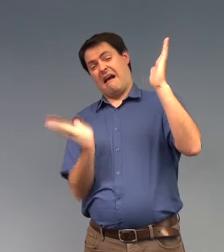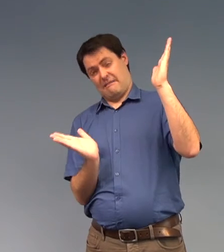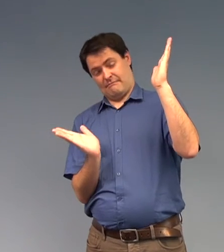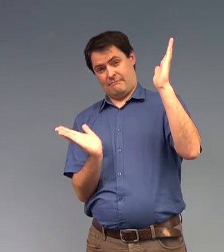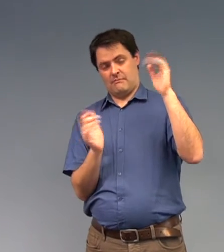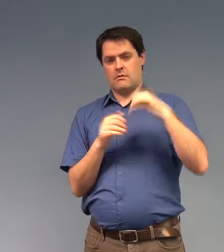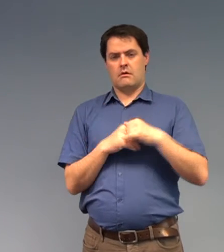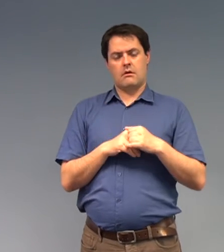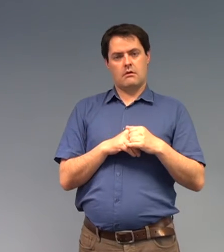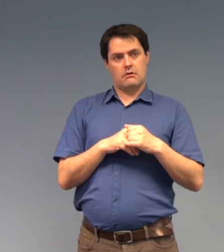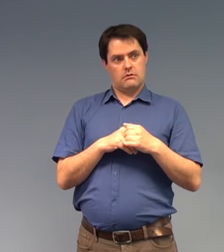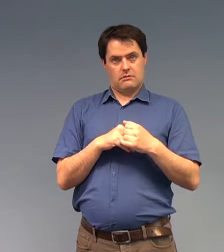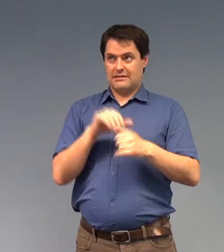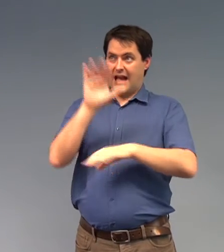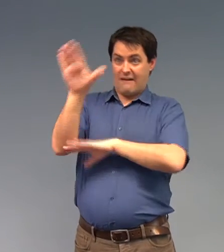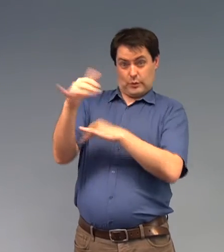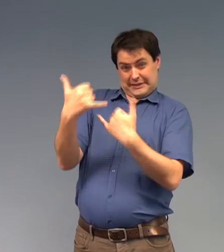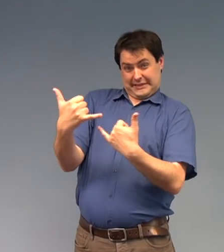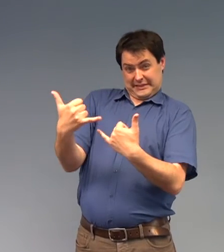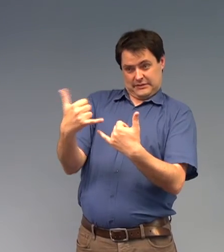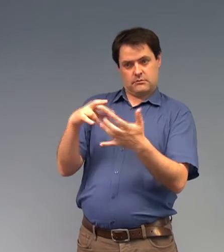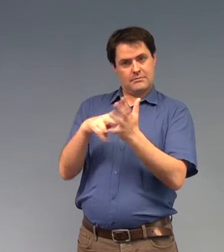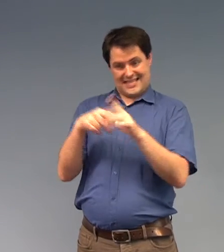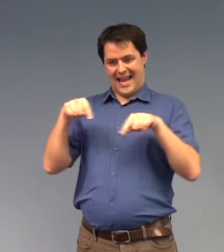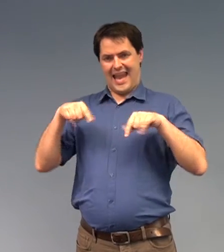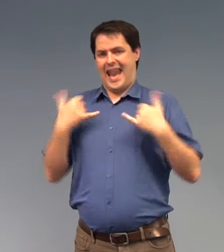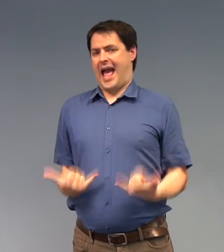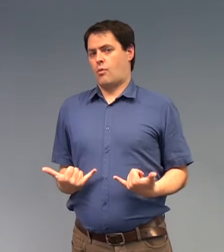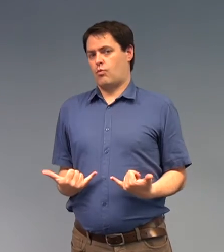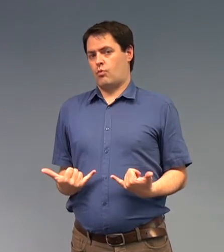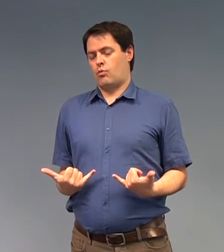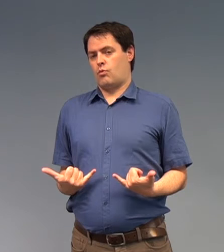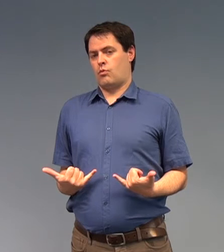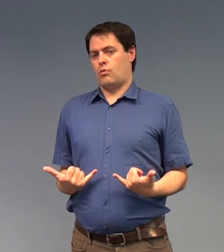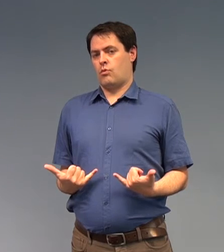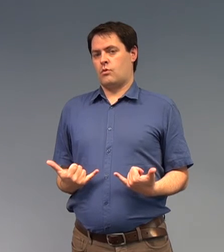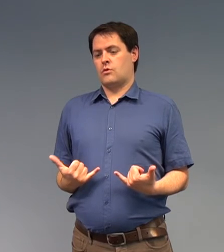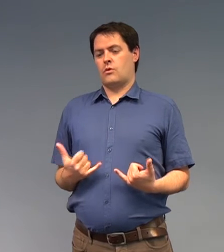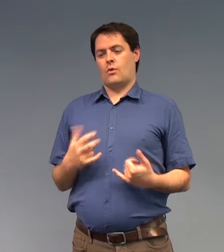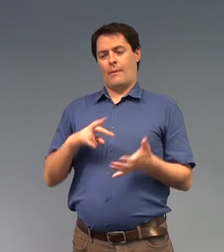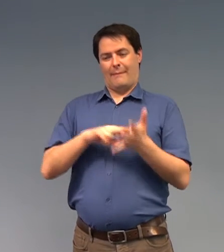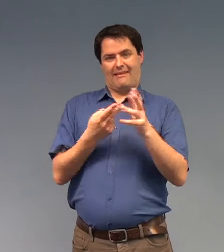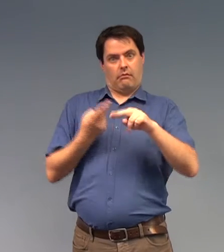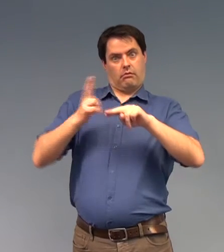So, if we think about this specifically, this means that the time frame